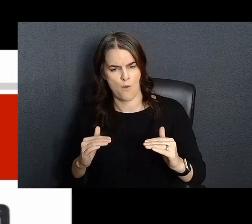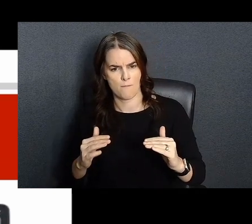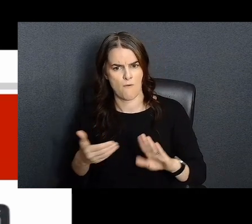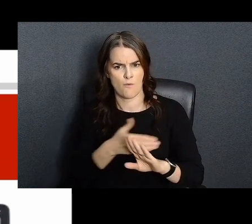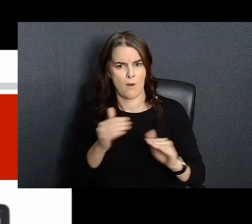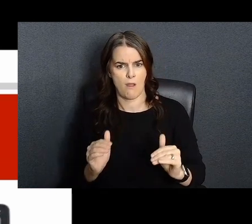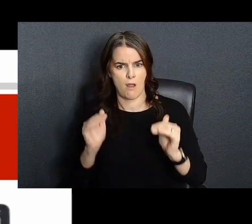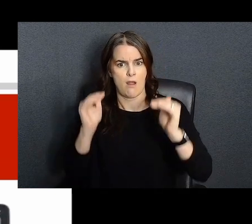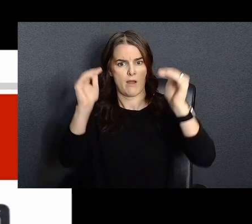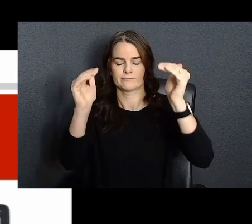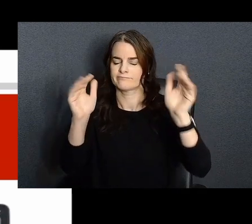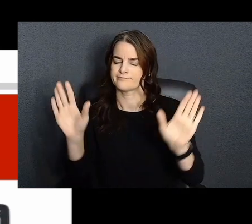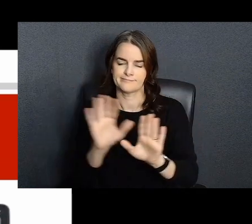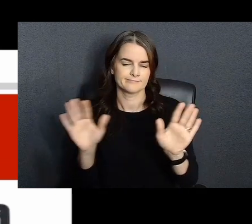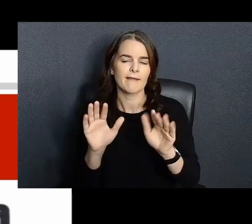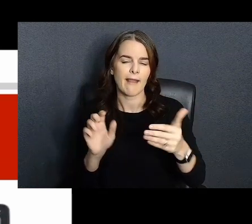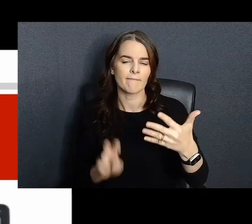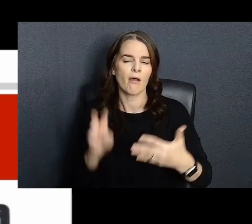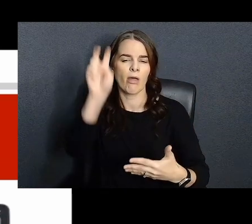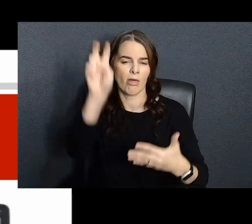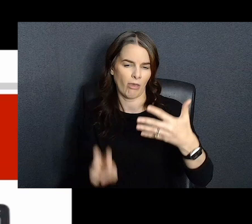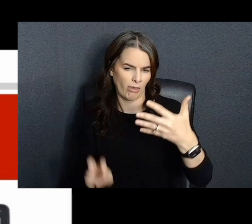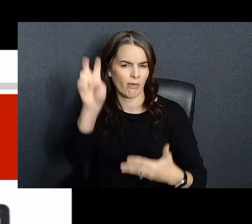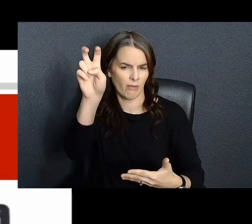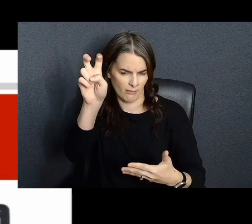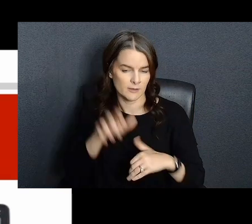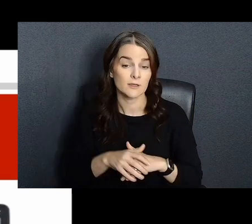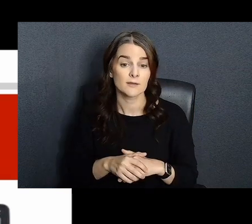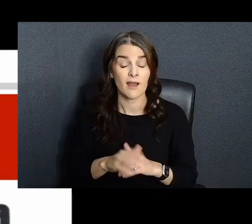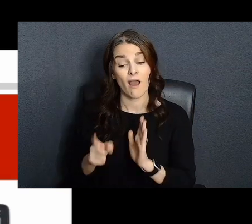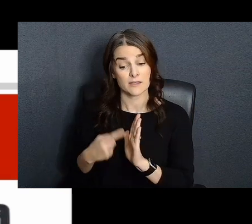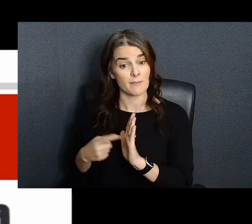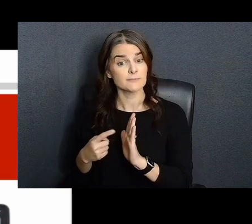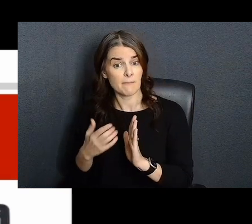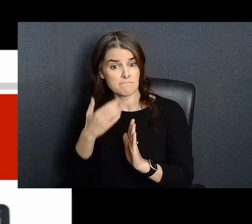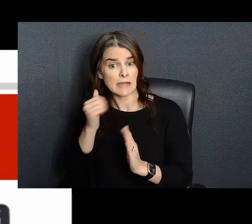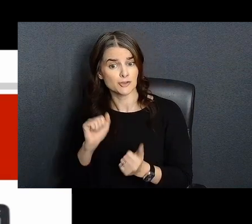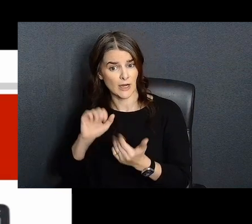before they can move up to a high tech device. Sometimes that is the strategy that works best for a person,